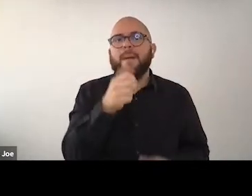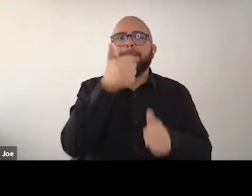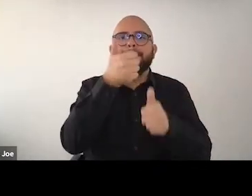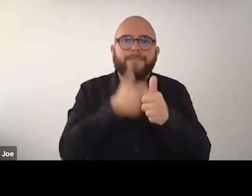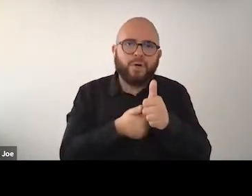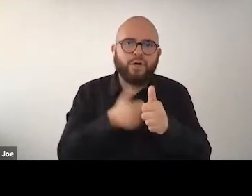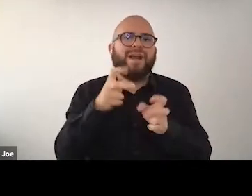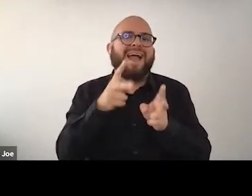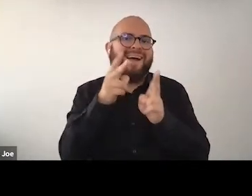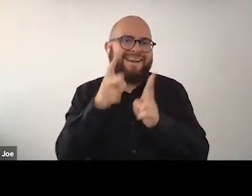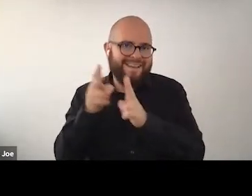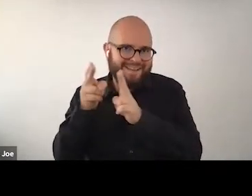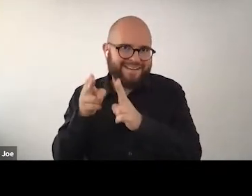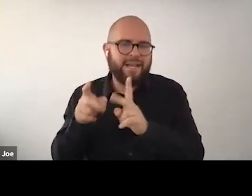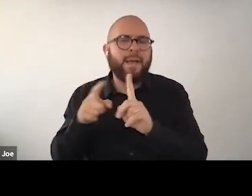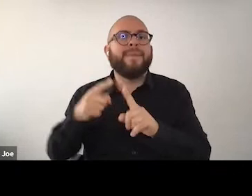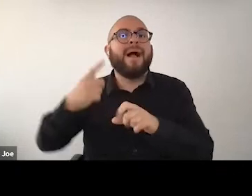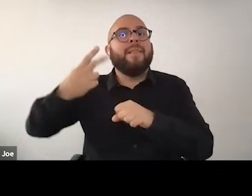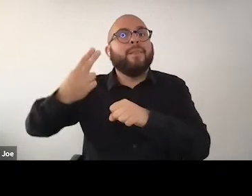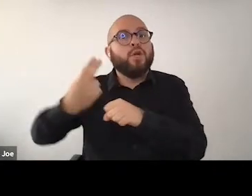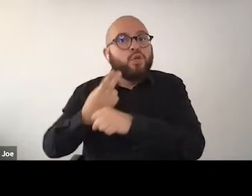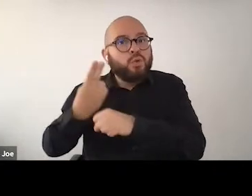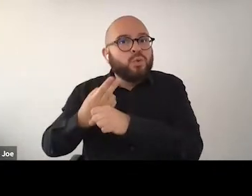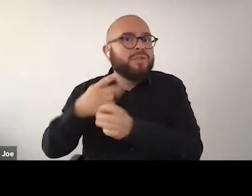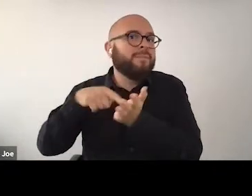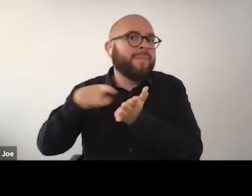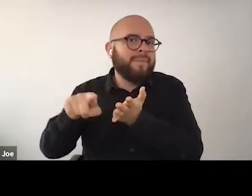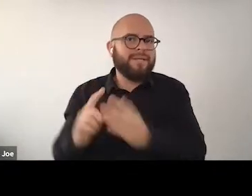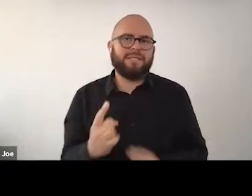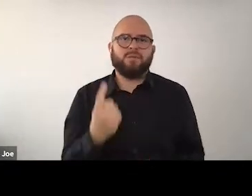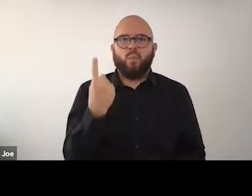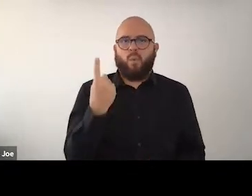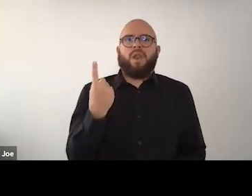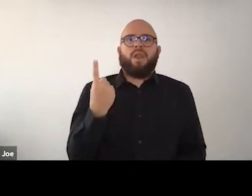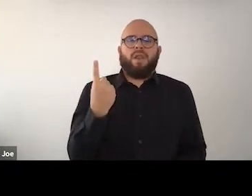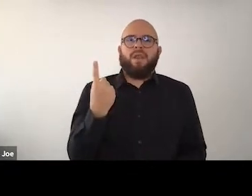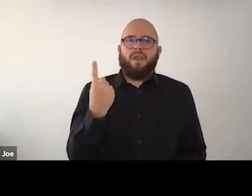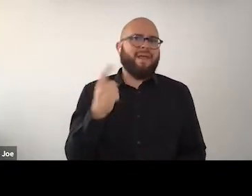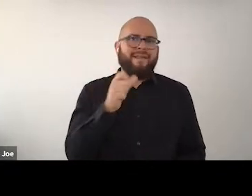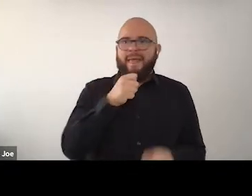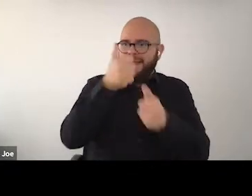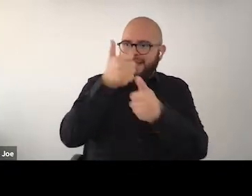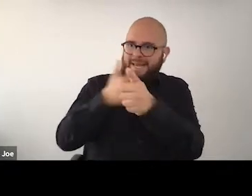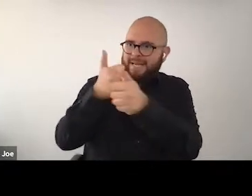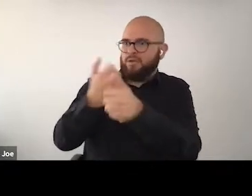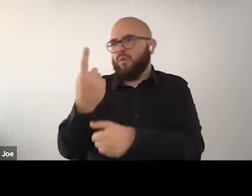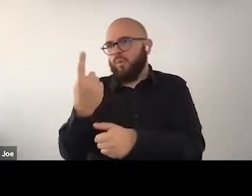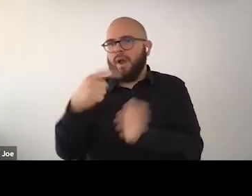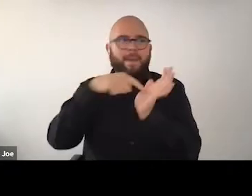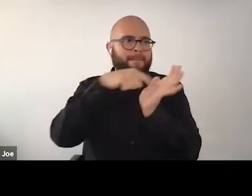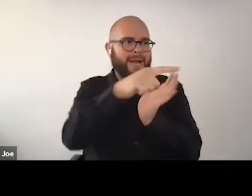But the use payment would be one. They would not each generate their own use payments,